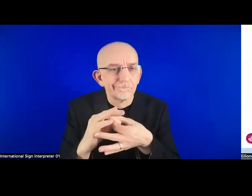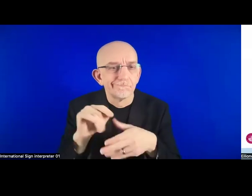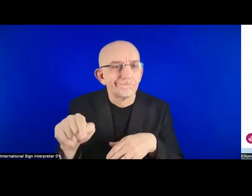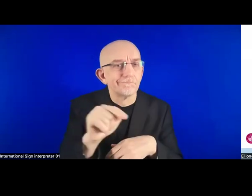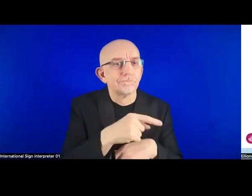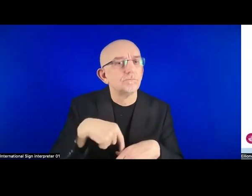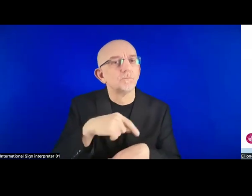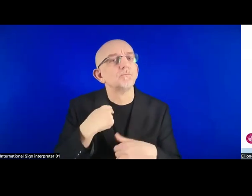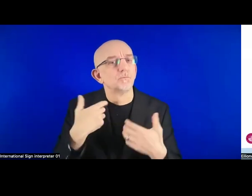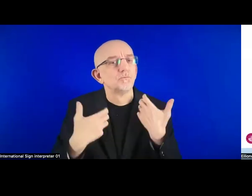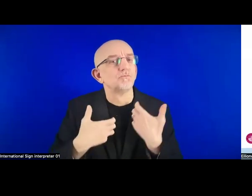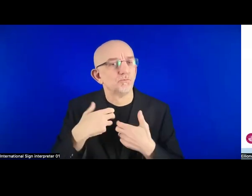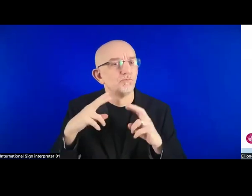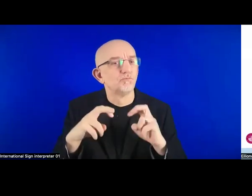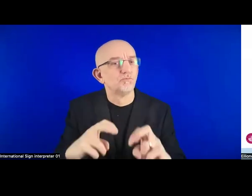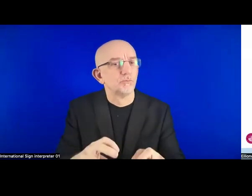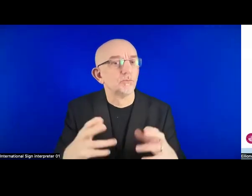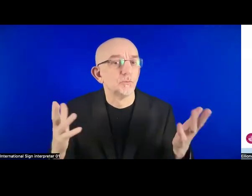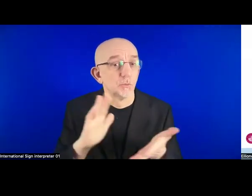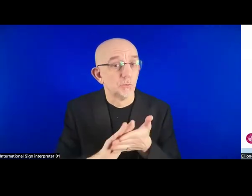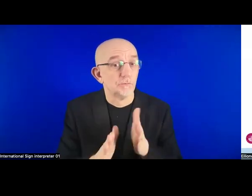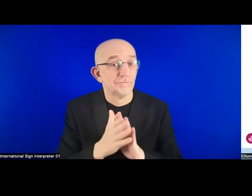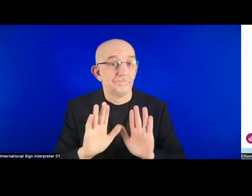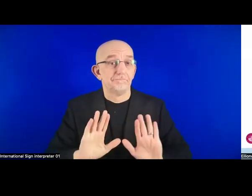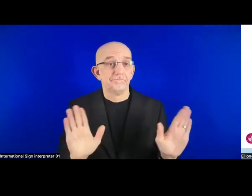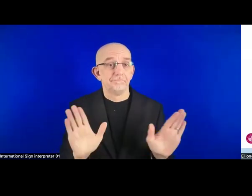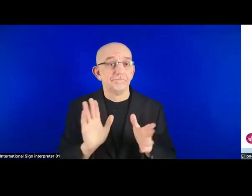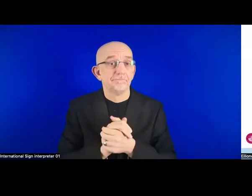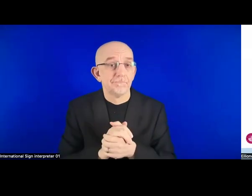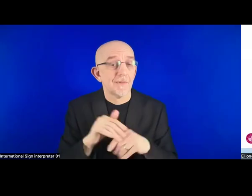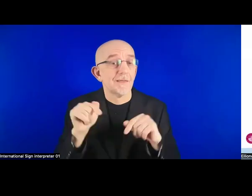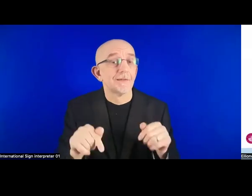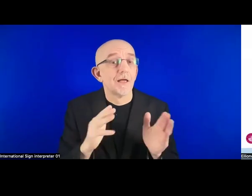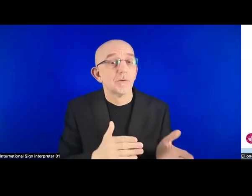from the secondment host organisations who are fellows in the prepared project will